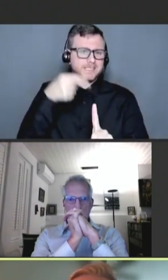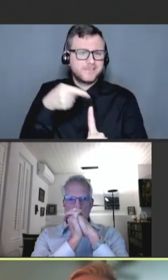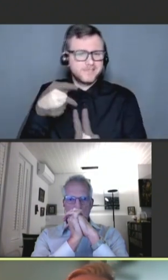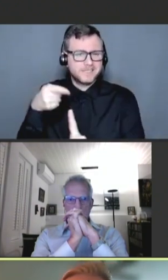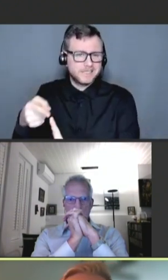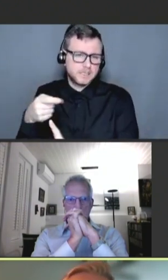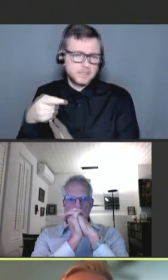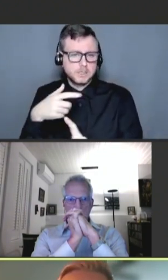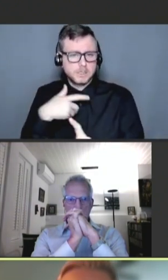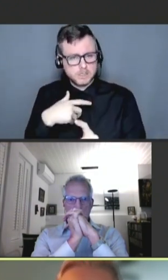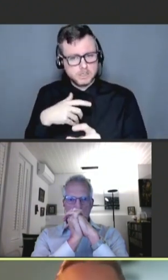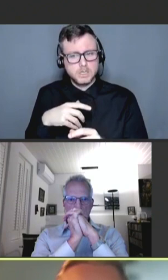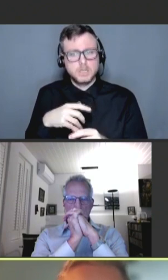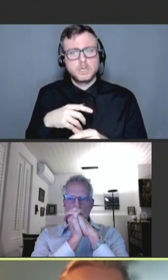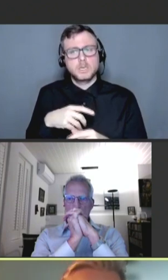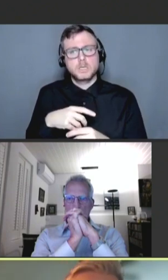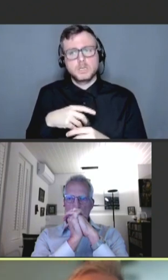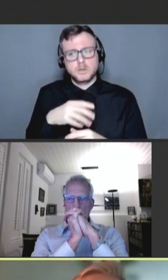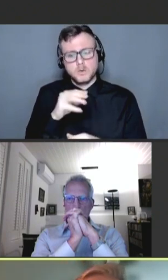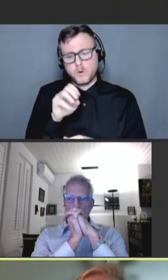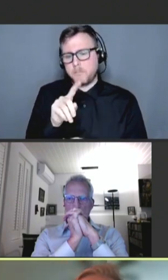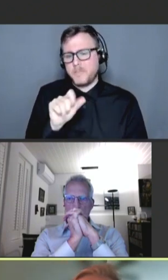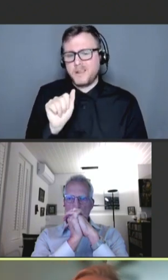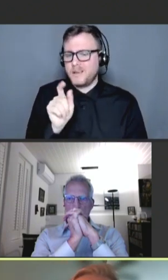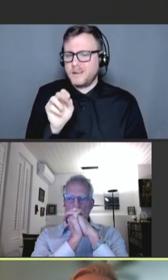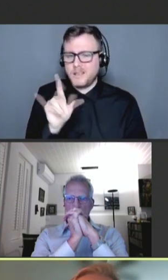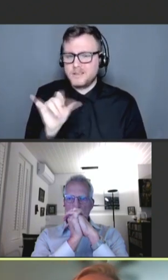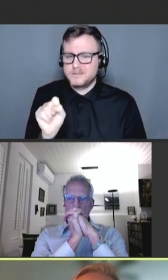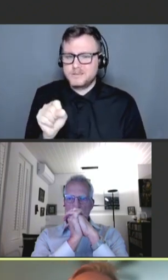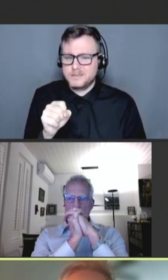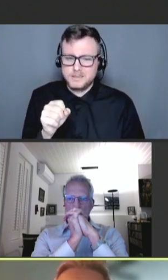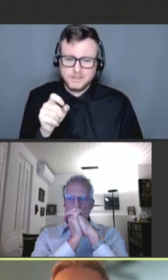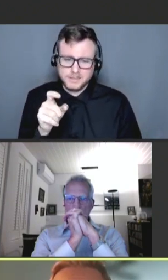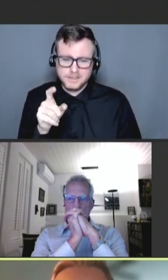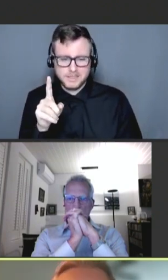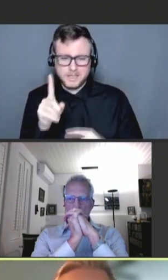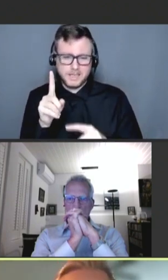pooled analysis or metanalysis on this issues. So we could not perform one. Next slide, please.